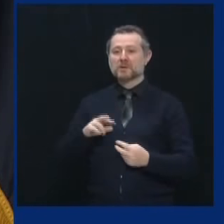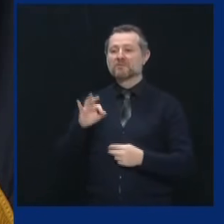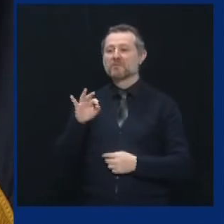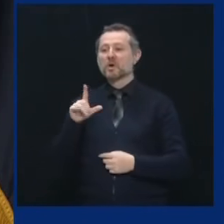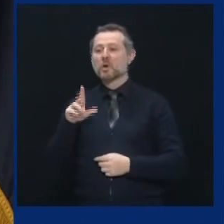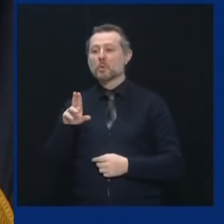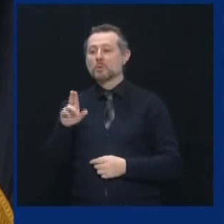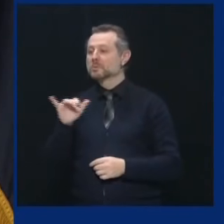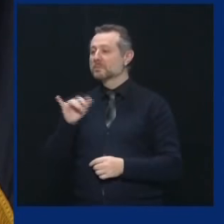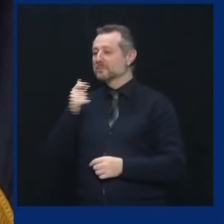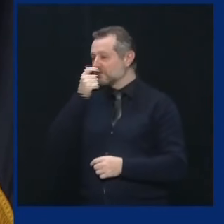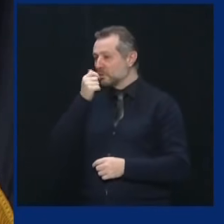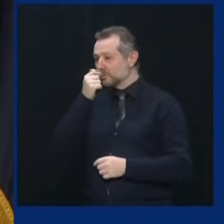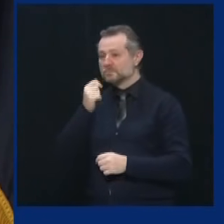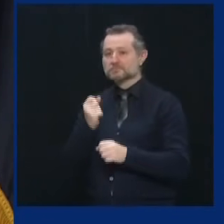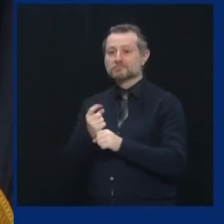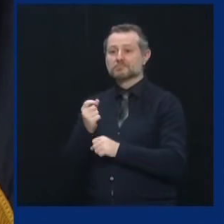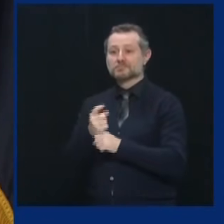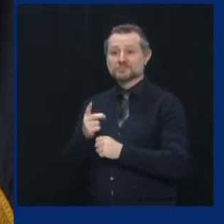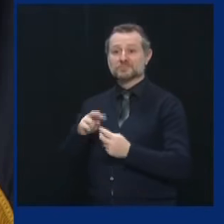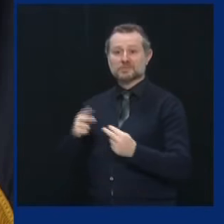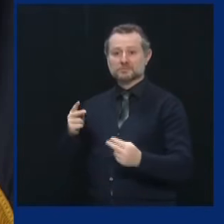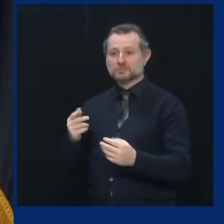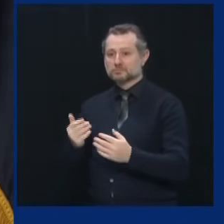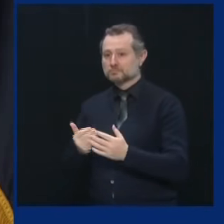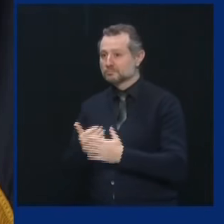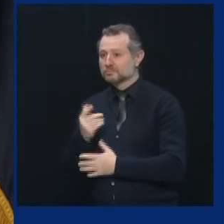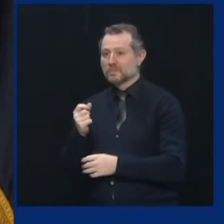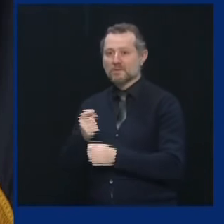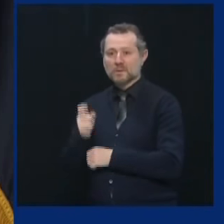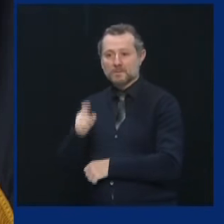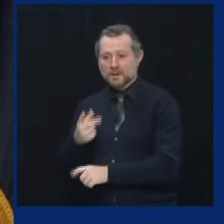COMES FROM CHRIS. YOUR LINE IS OPEN, PLEASE UNMUTE